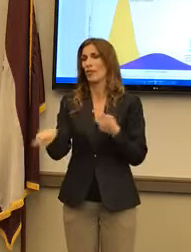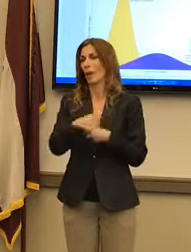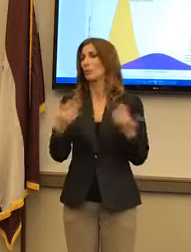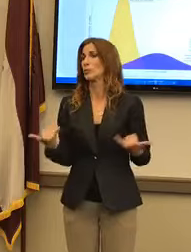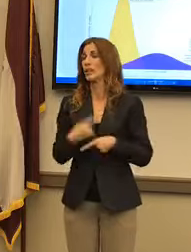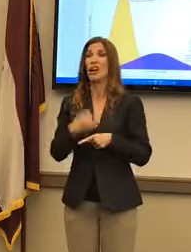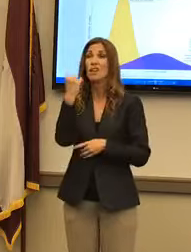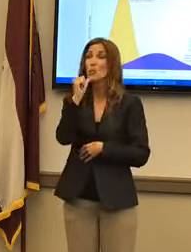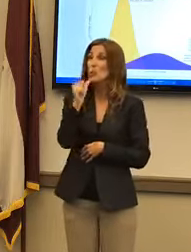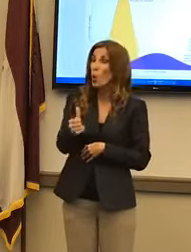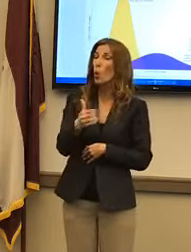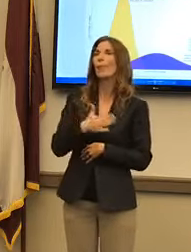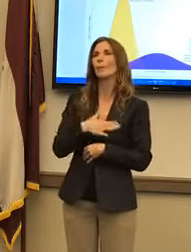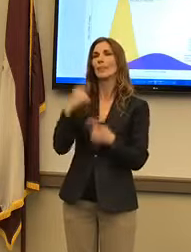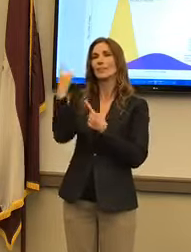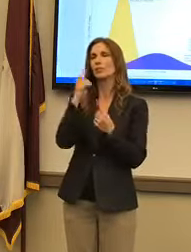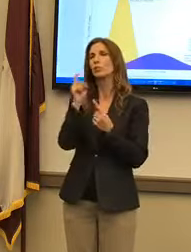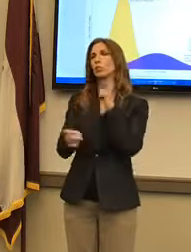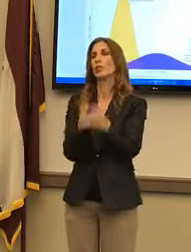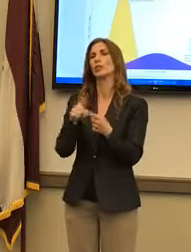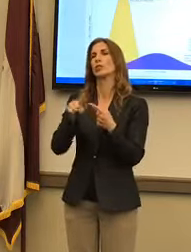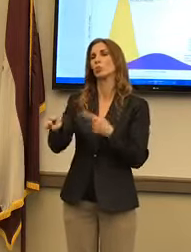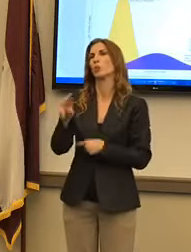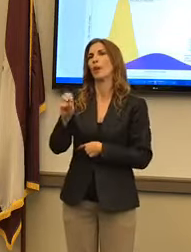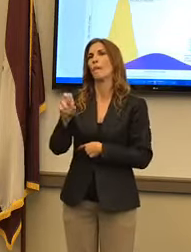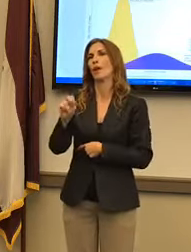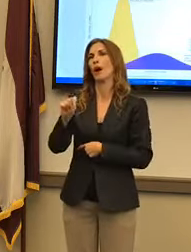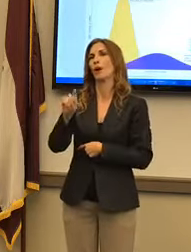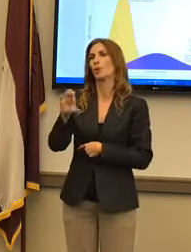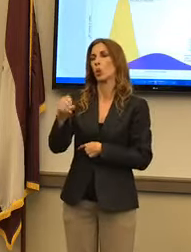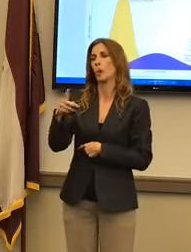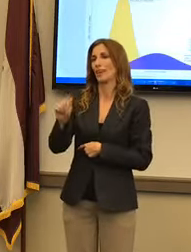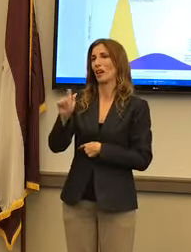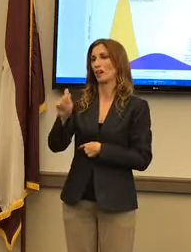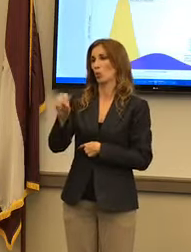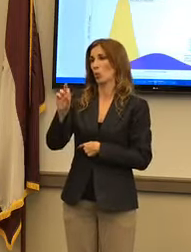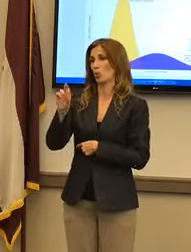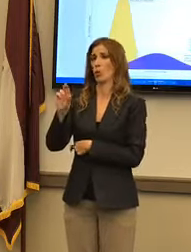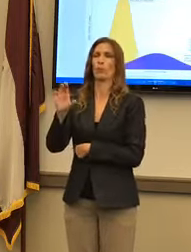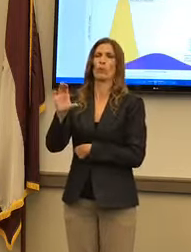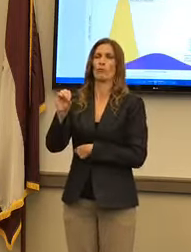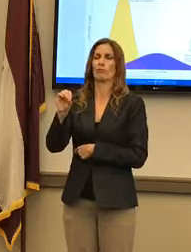please consider a donation to the MontcoPA COVID-19 response fund this is a